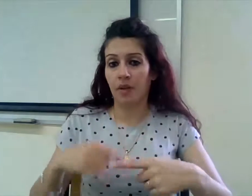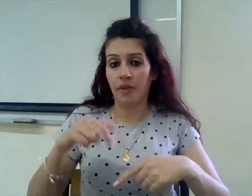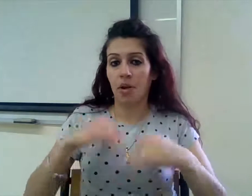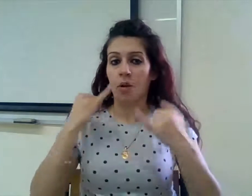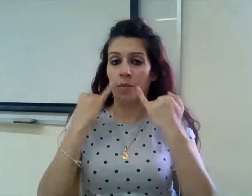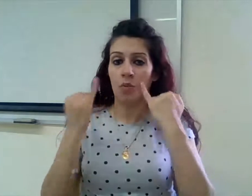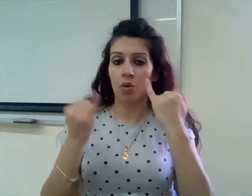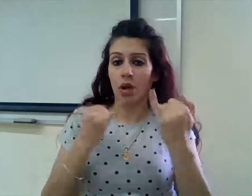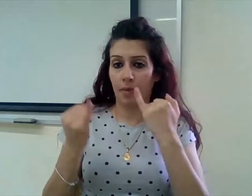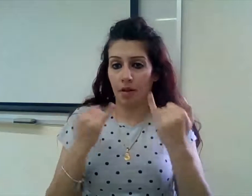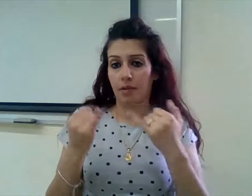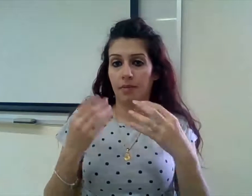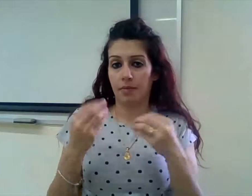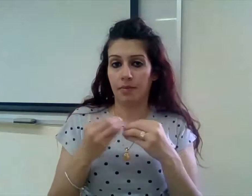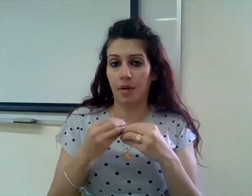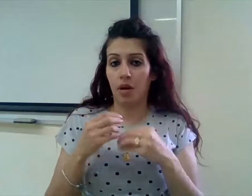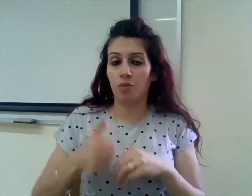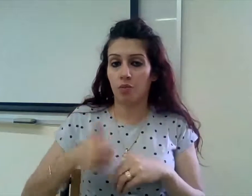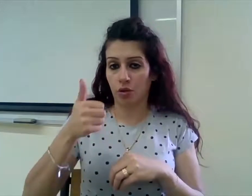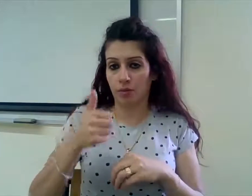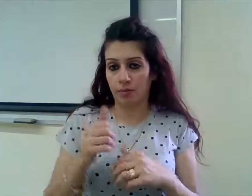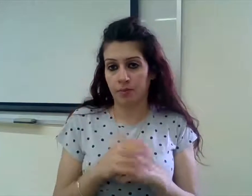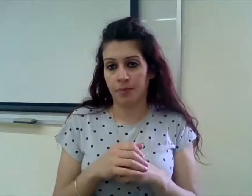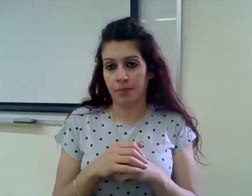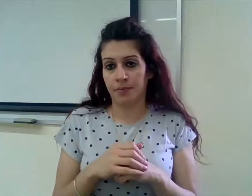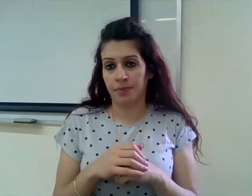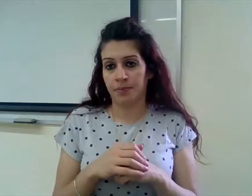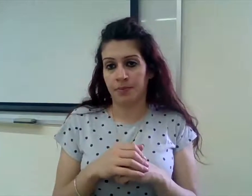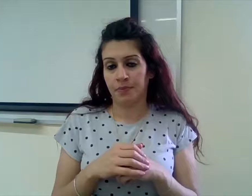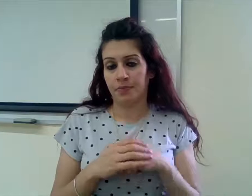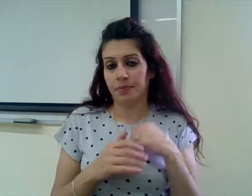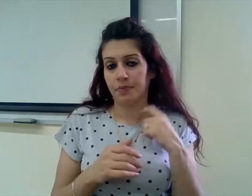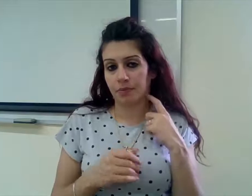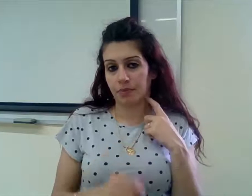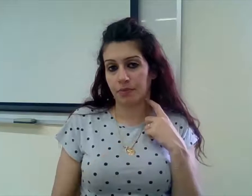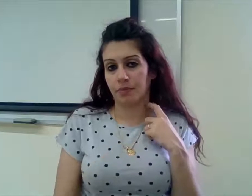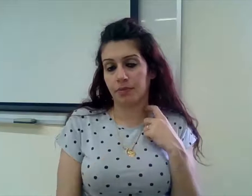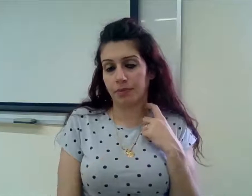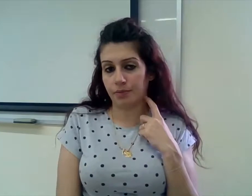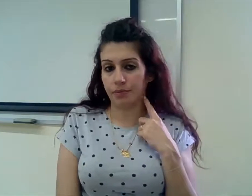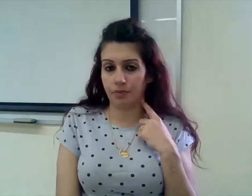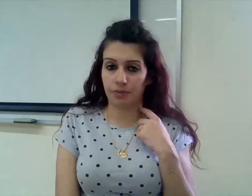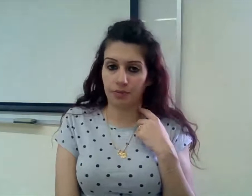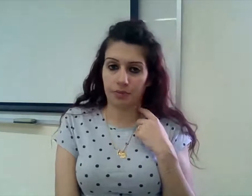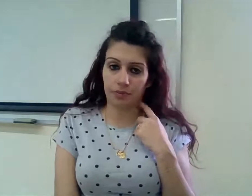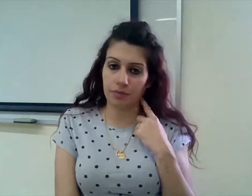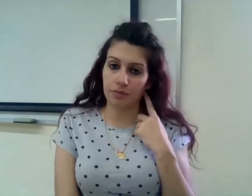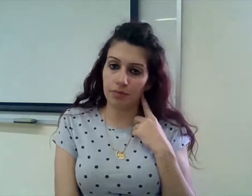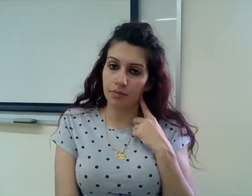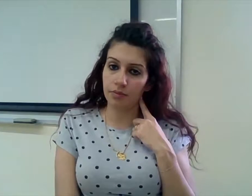participants in the webinar so I will hand now to David I'm sure he has like